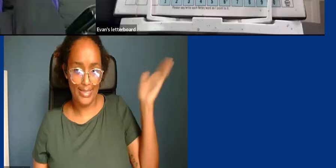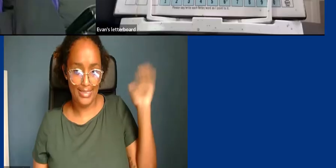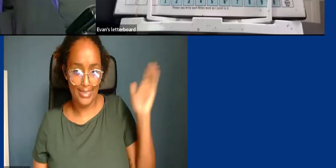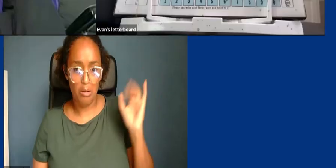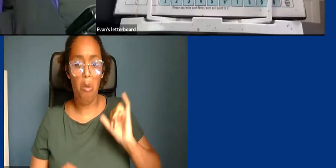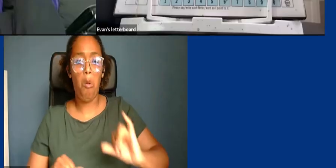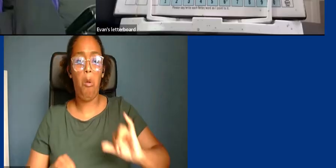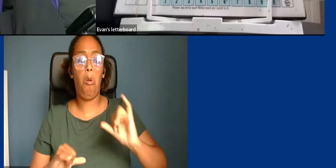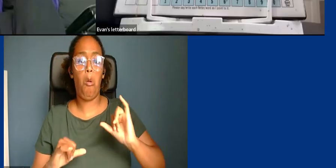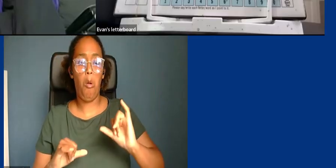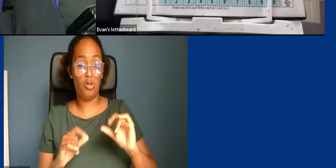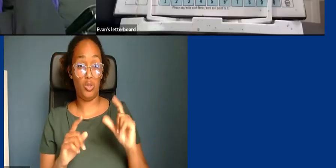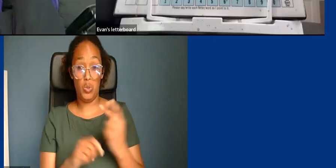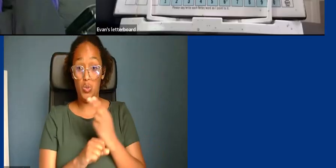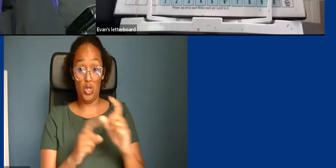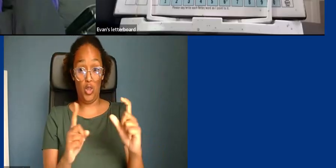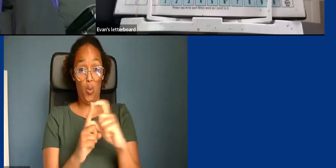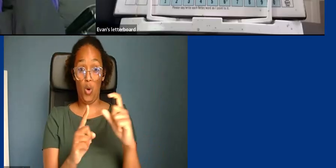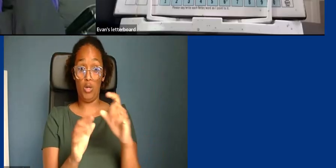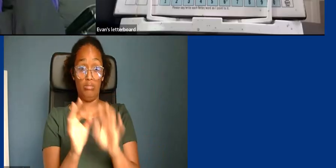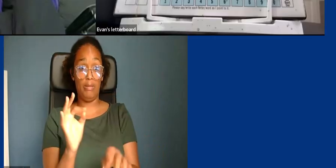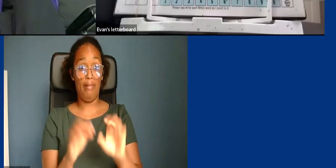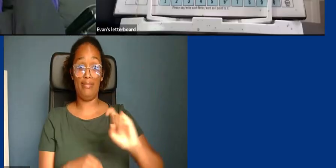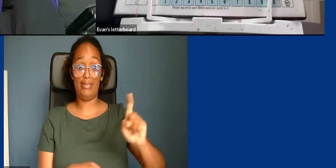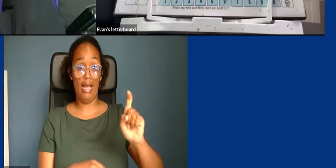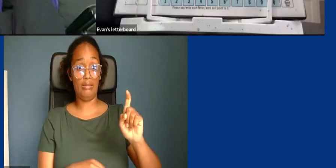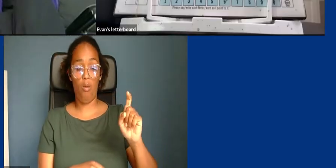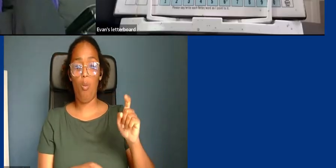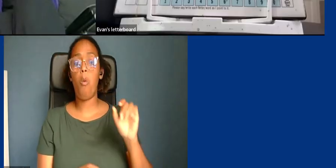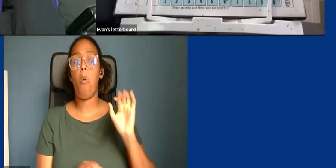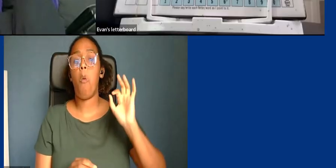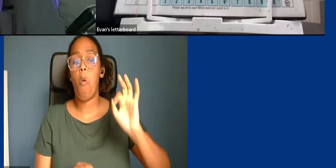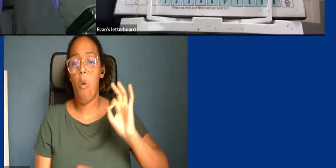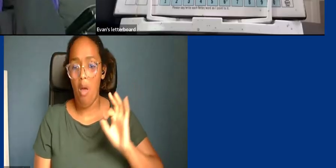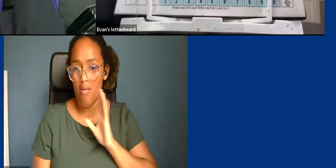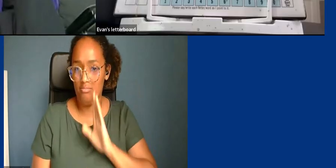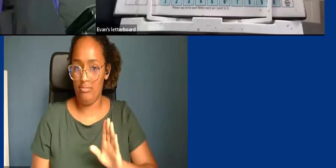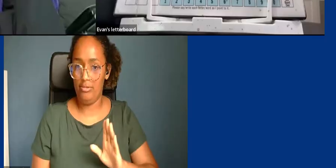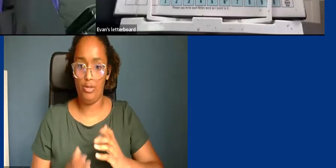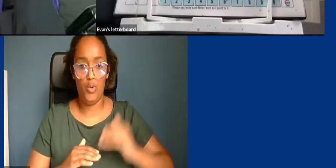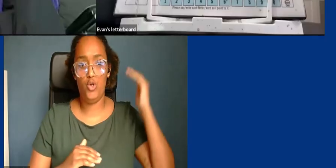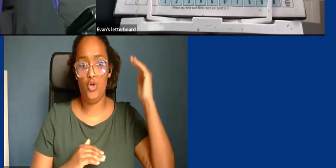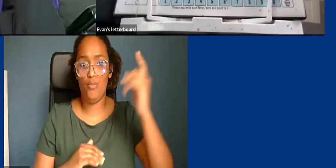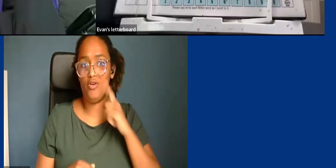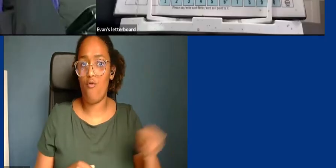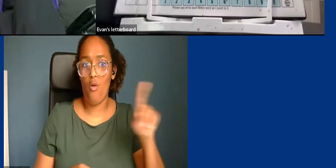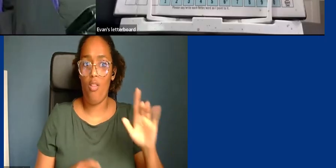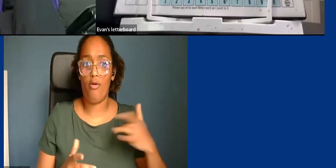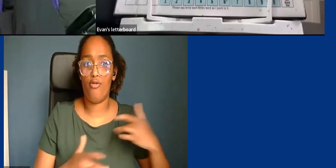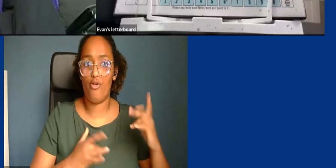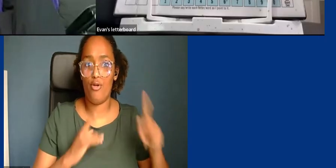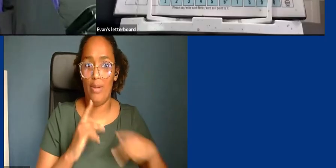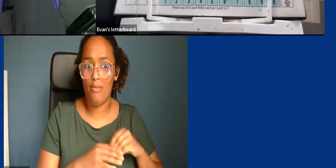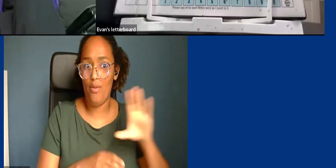A Berkeley performance artist, whom I'll call the people interviewed for this speech have been given fake